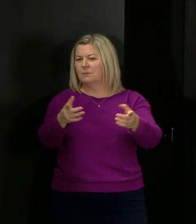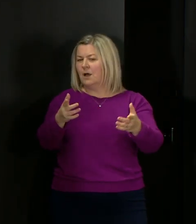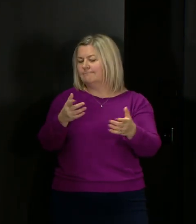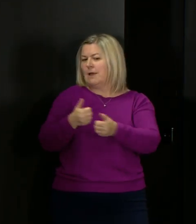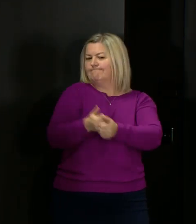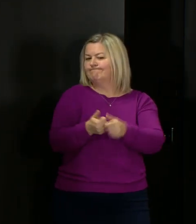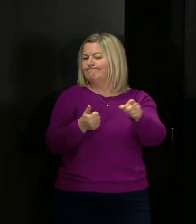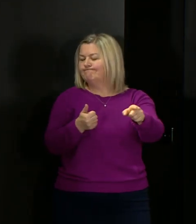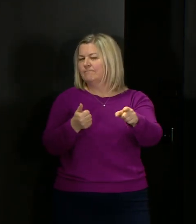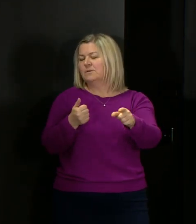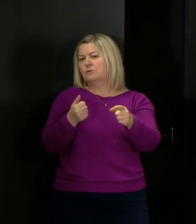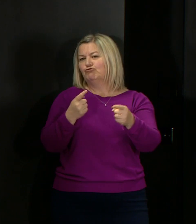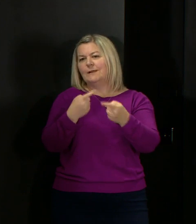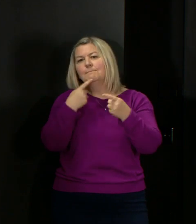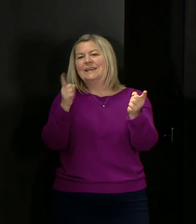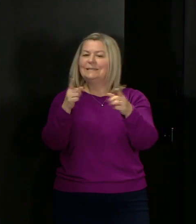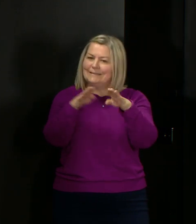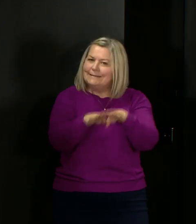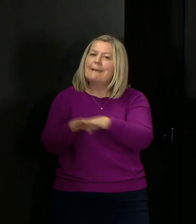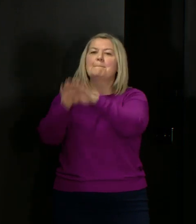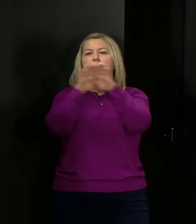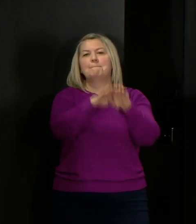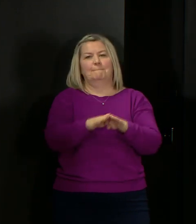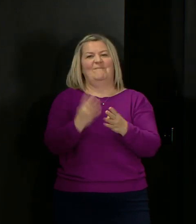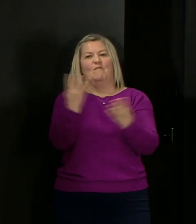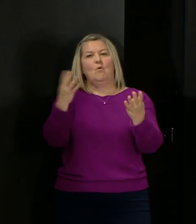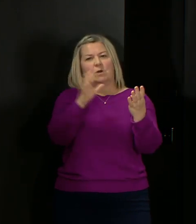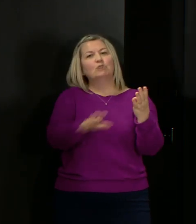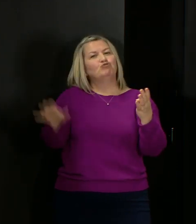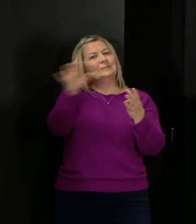important. But until we've had a chance to interrogate the detail of what the proposal